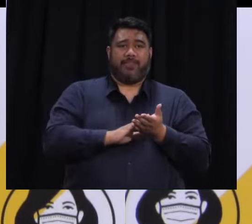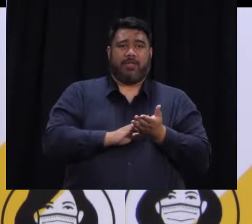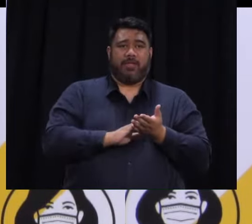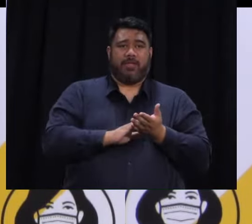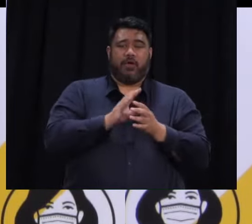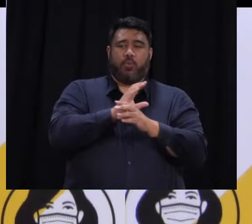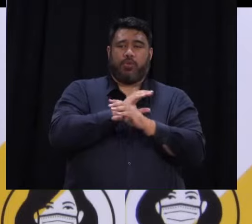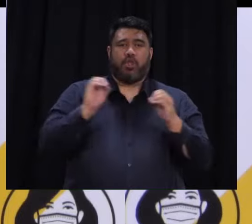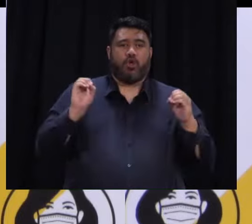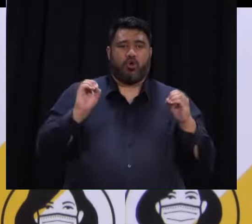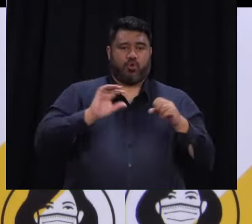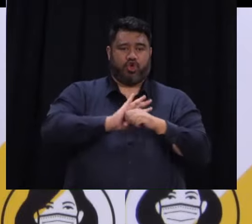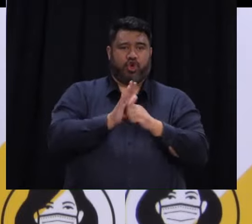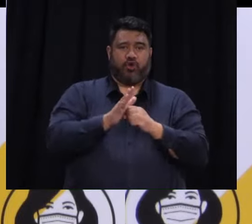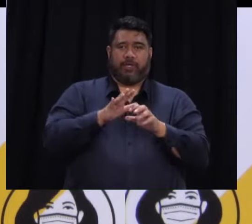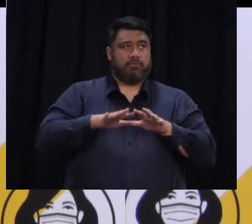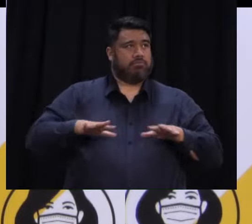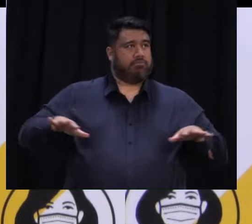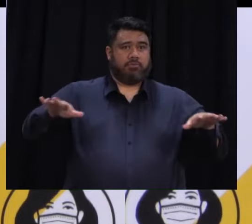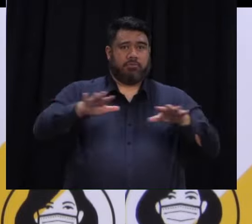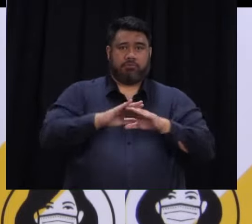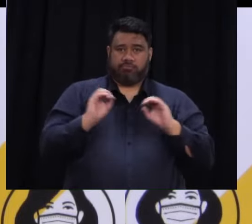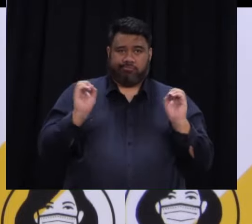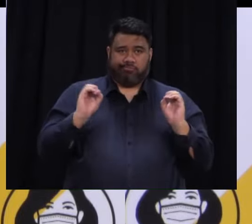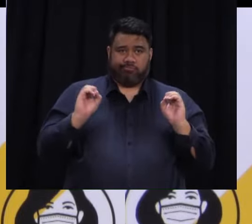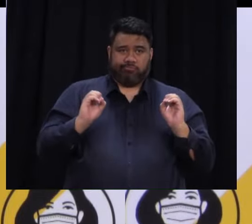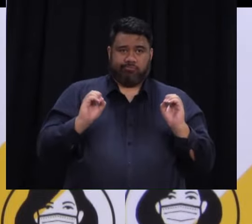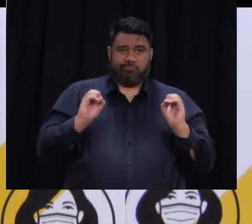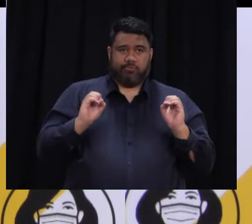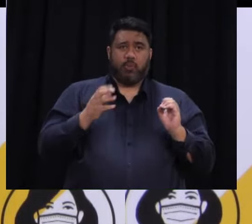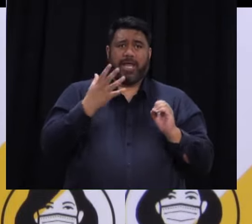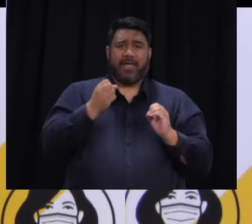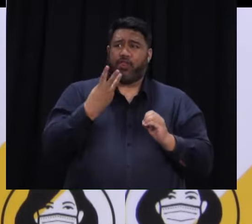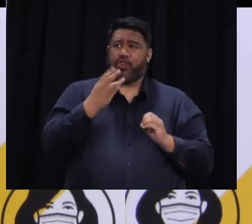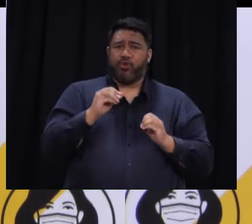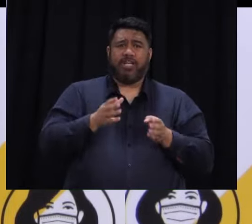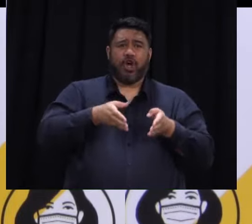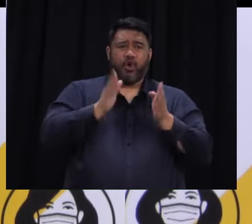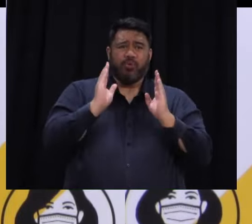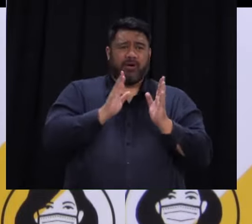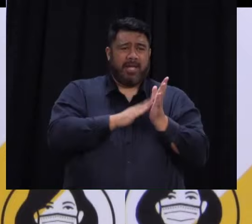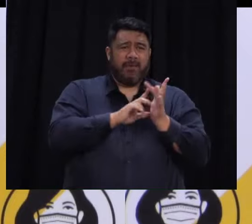we should remind ourselves, we have had nearly six months, we have had no COVID in the